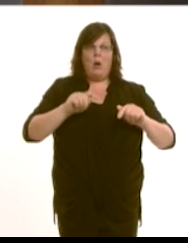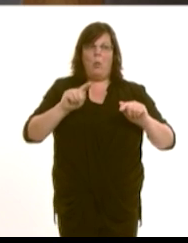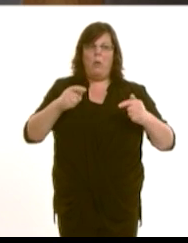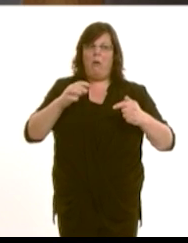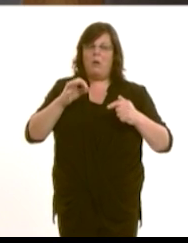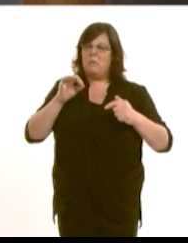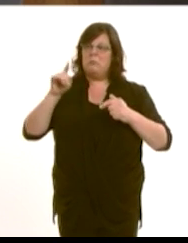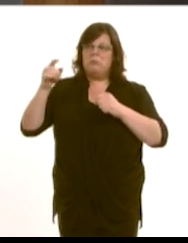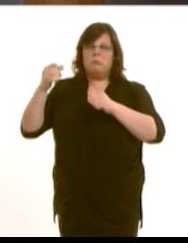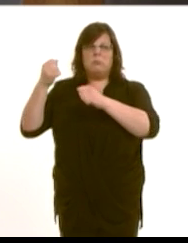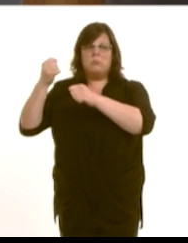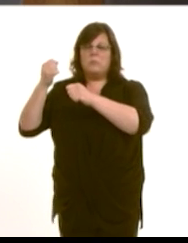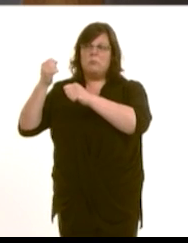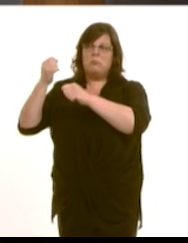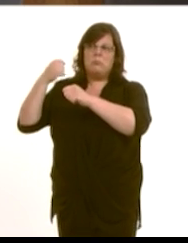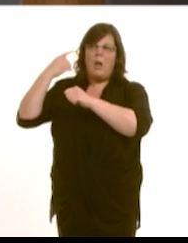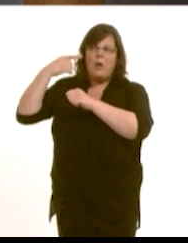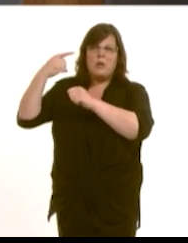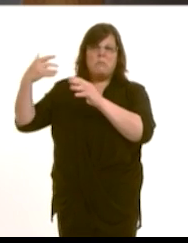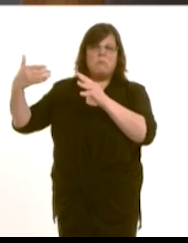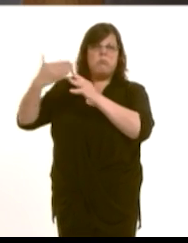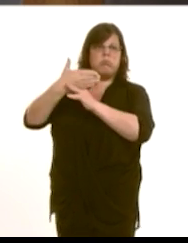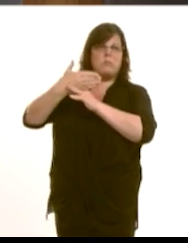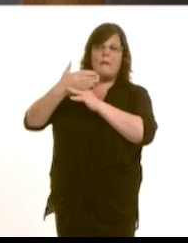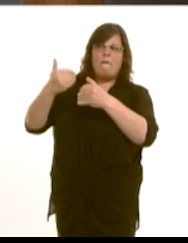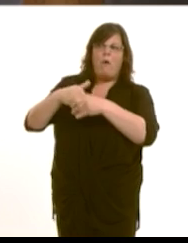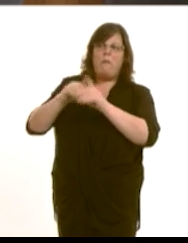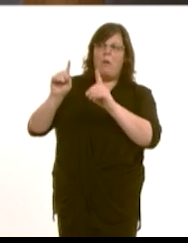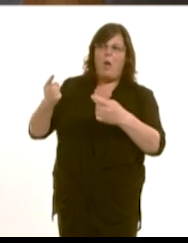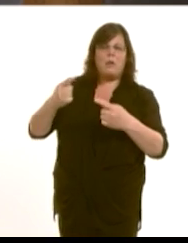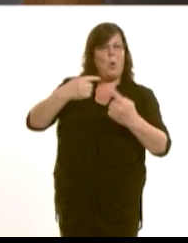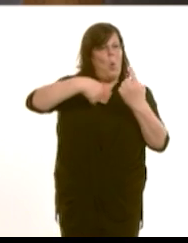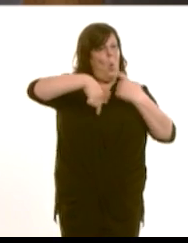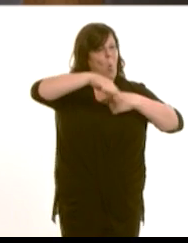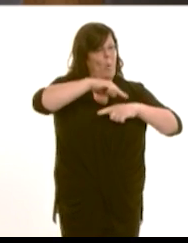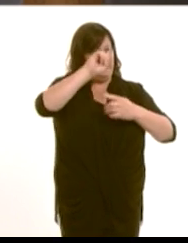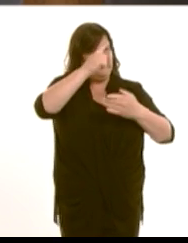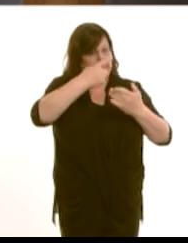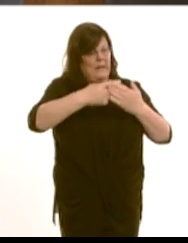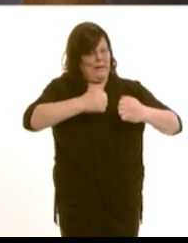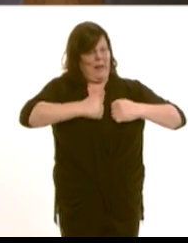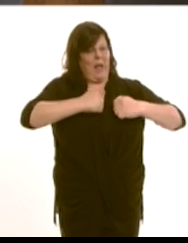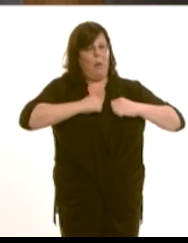Itís a matter entirely for the people of Wales, the people of Scotland and indeed England to decide what sort of agricultural policy should be pursued.